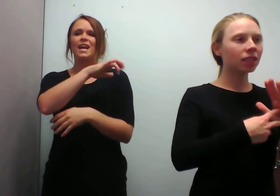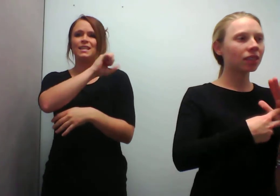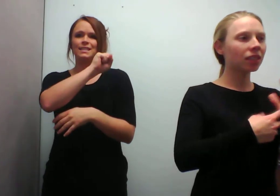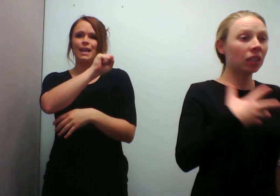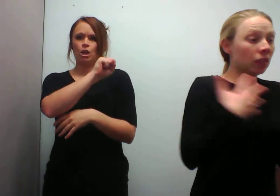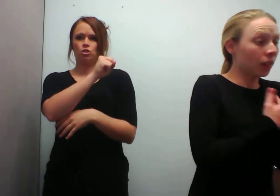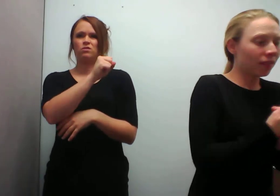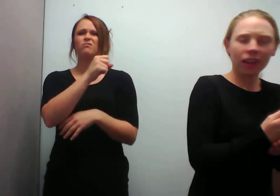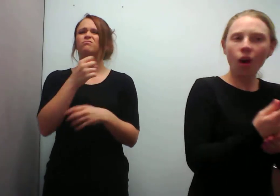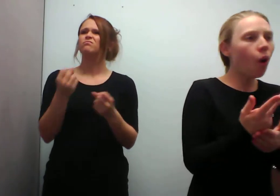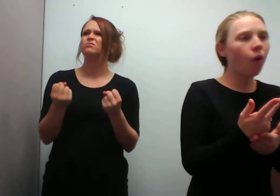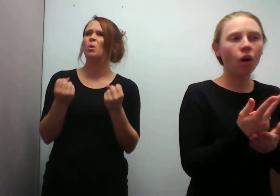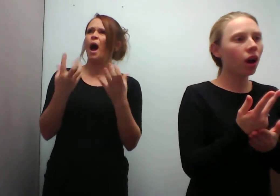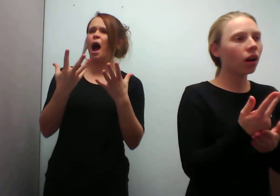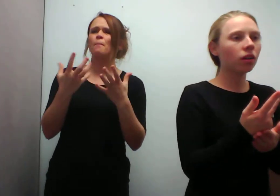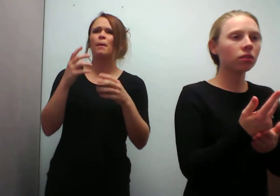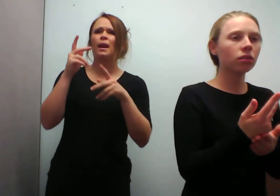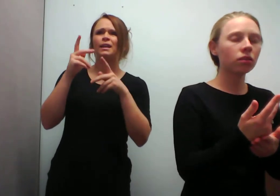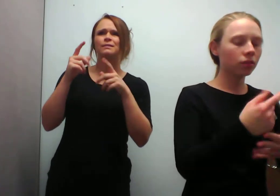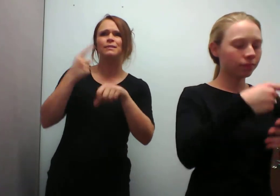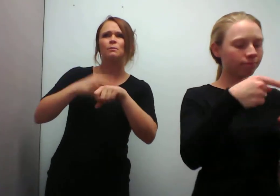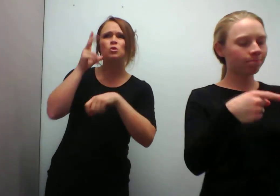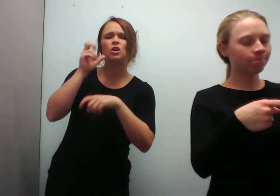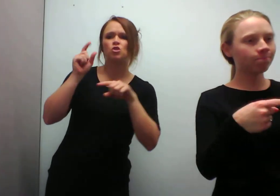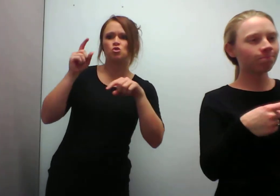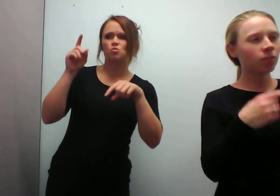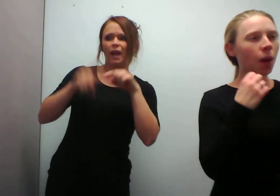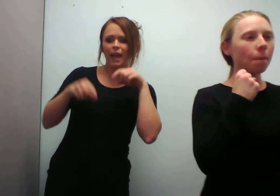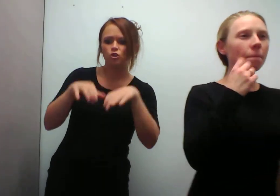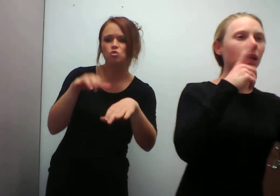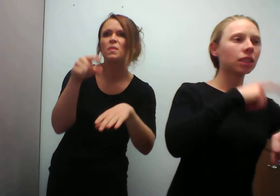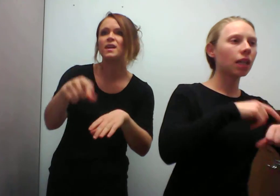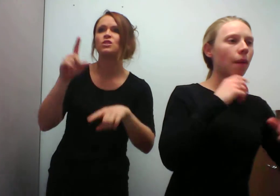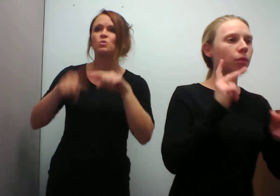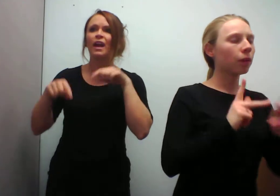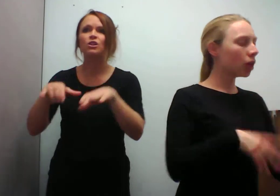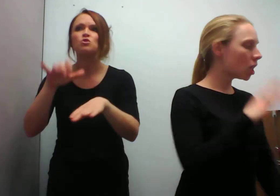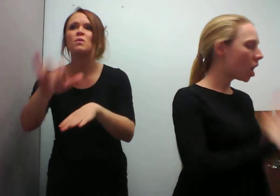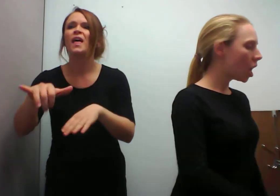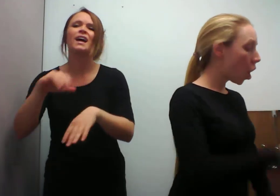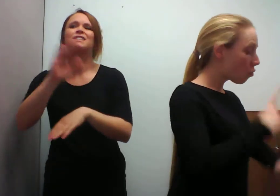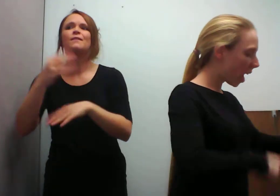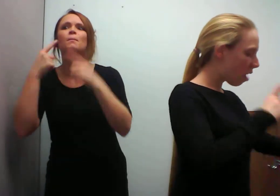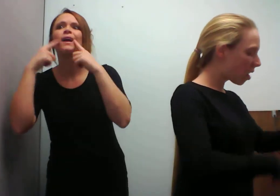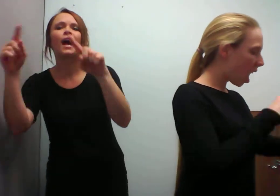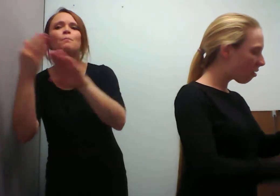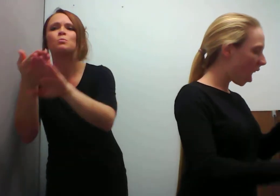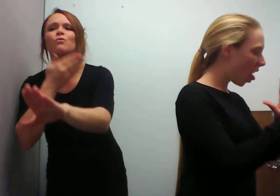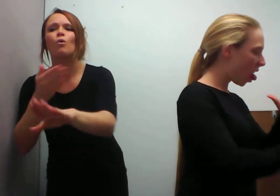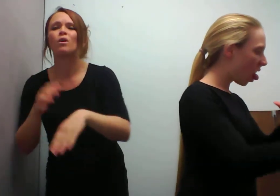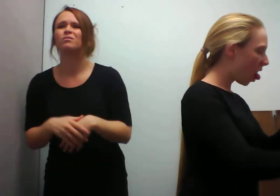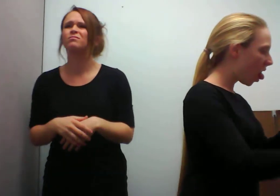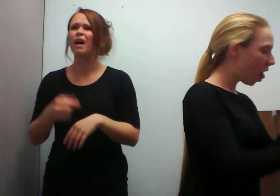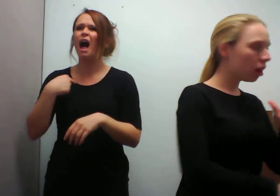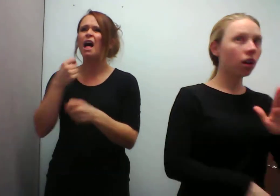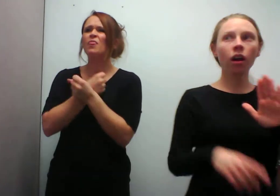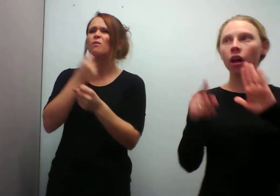I mean how many times have you heard you cant do this, you cant do that and this has never been done before I love it when someone says